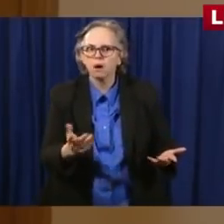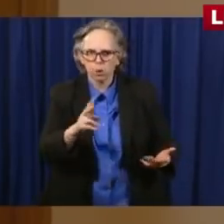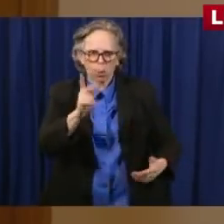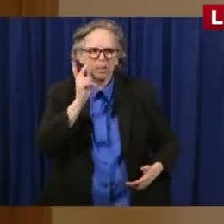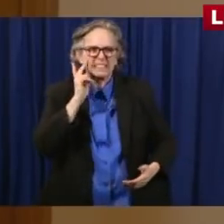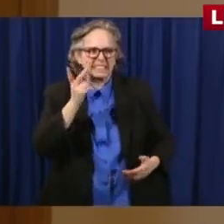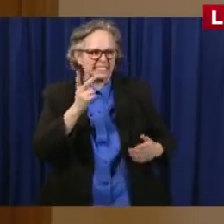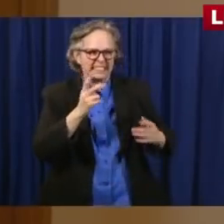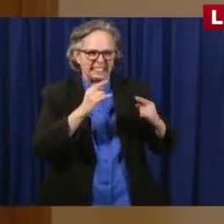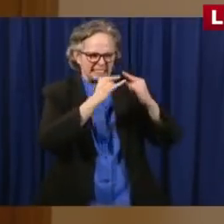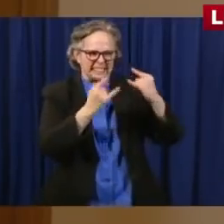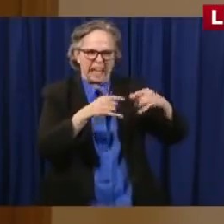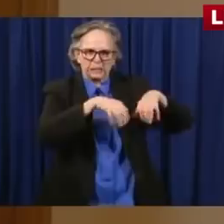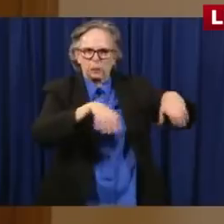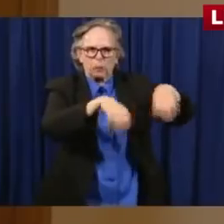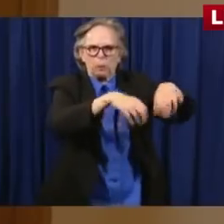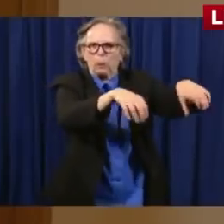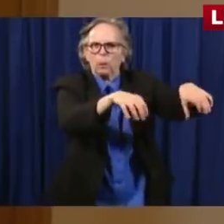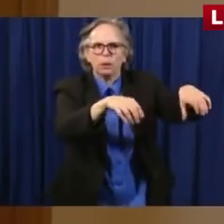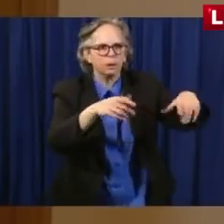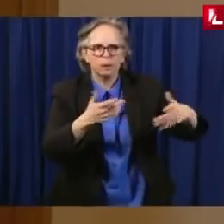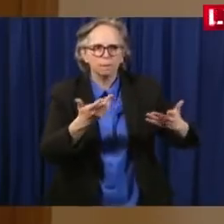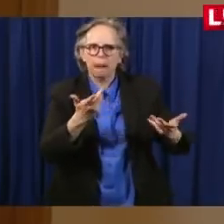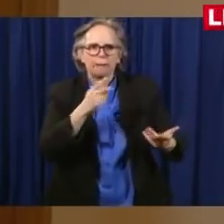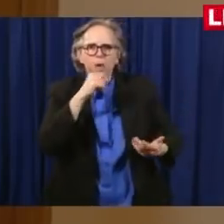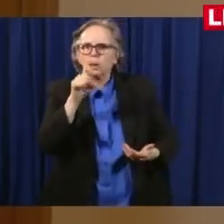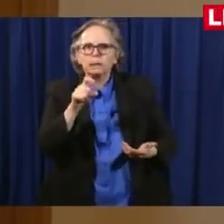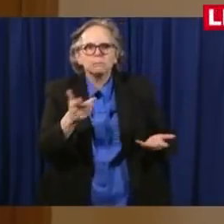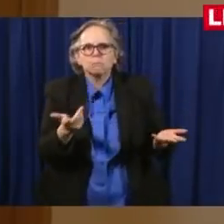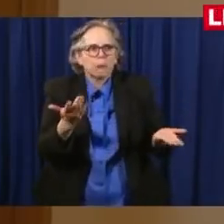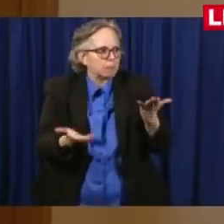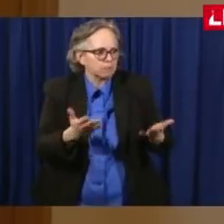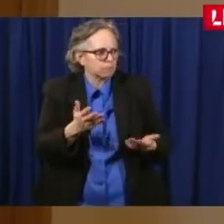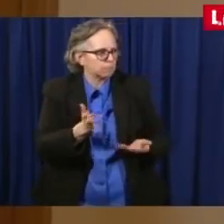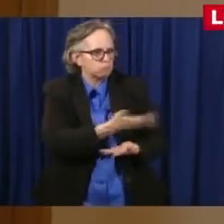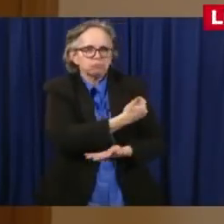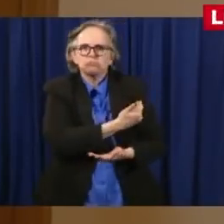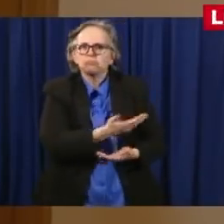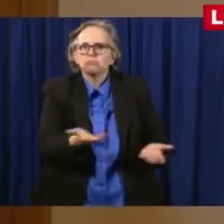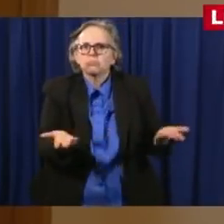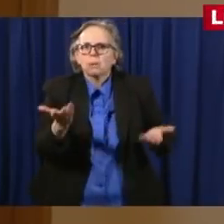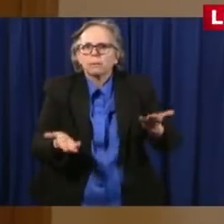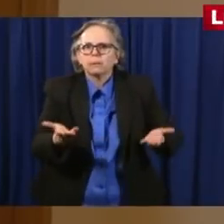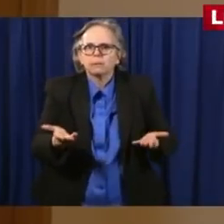WE DON’T HAVE TO BUILD OUT QUITE AS BIG HOPEFULLY.